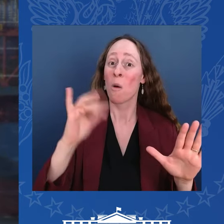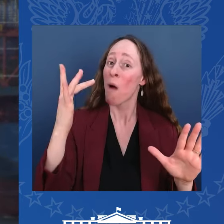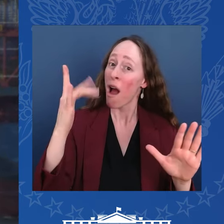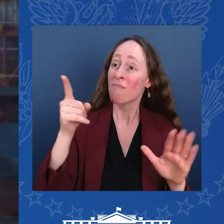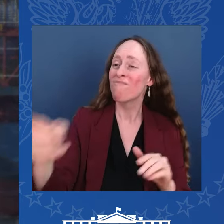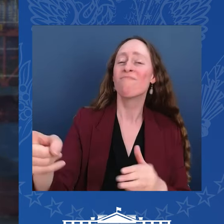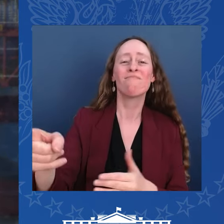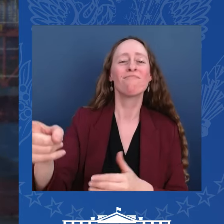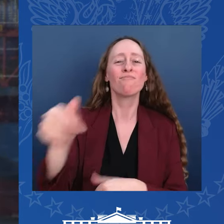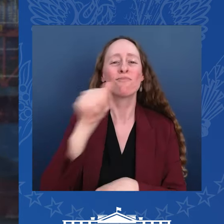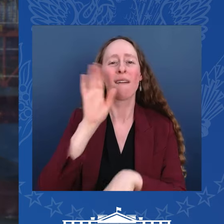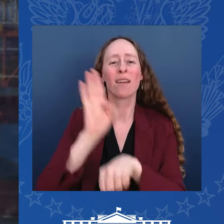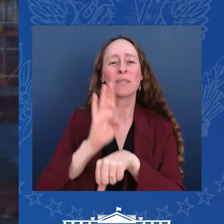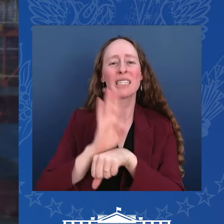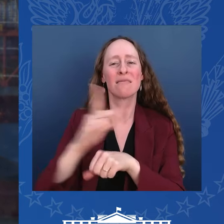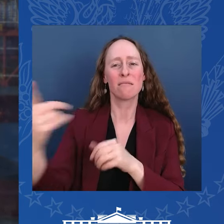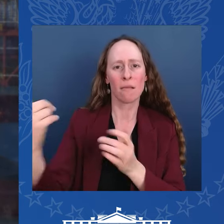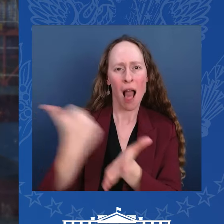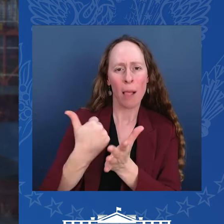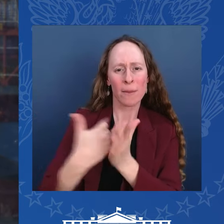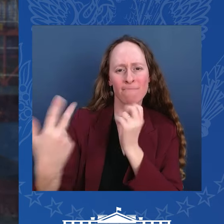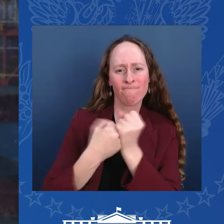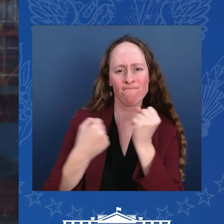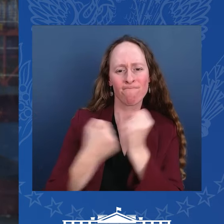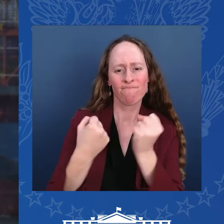all across the state of both political parties